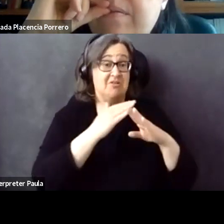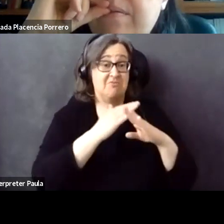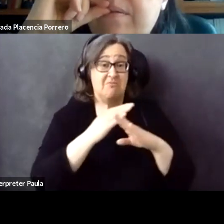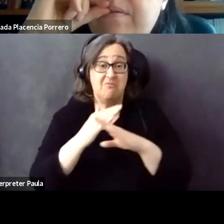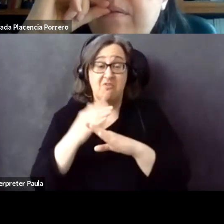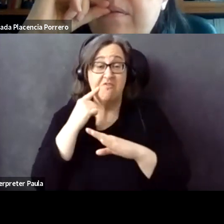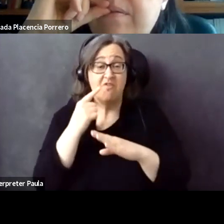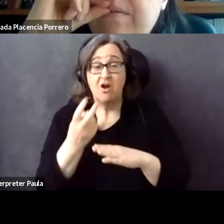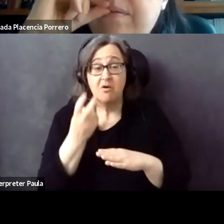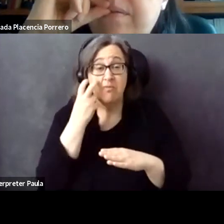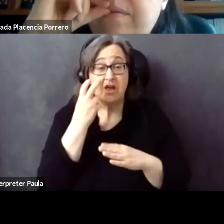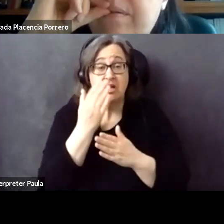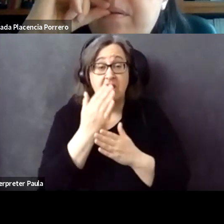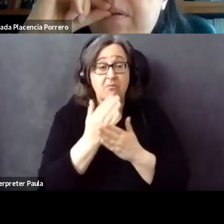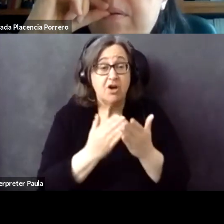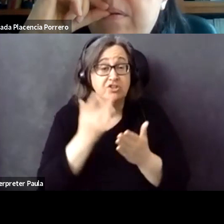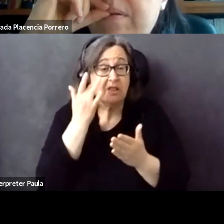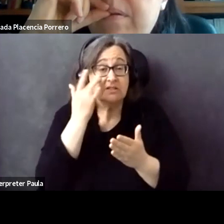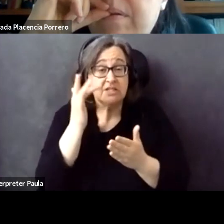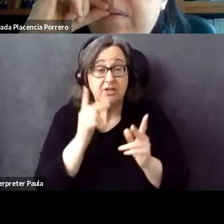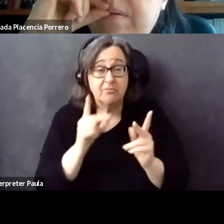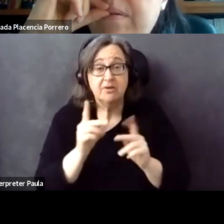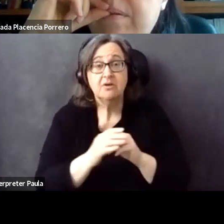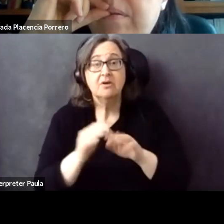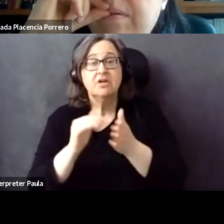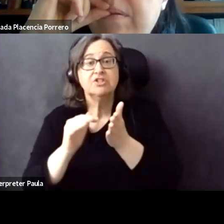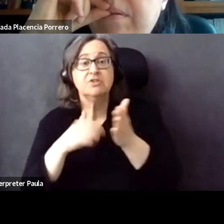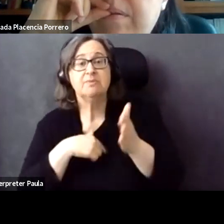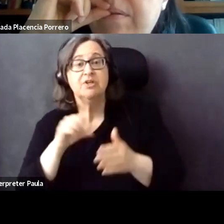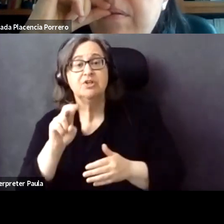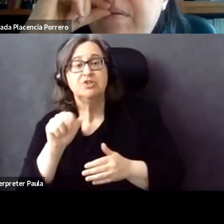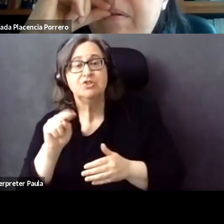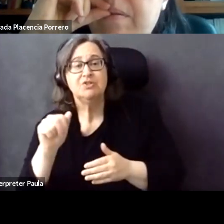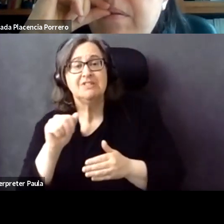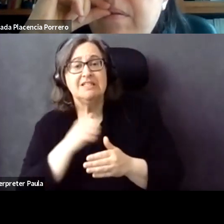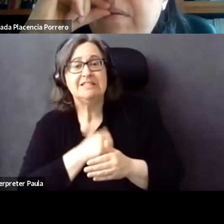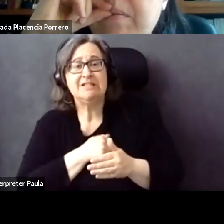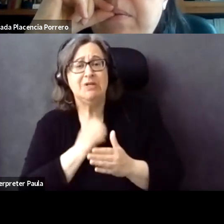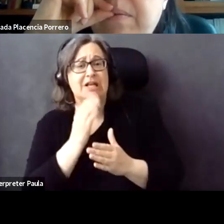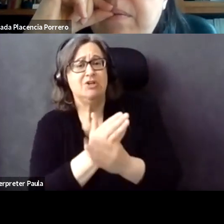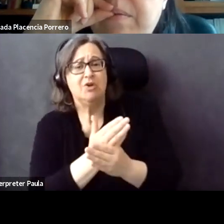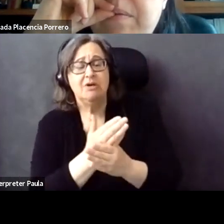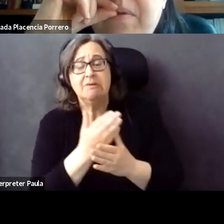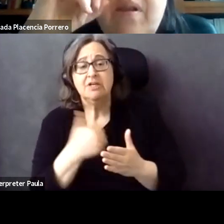course, there are, today as we speak, there are many barriers also for blind and partially sighted people when